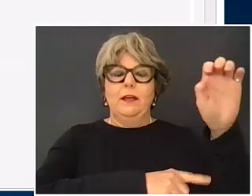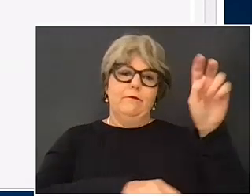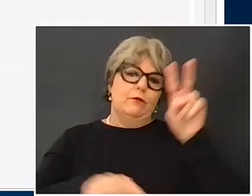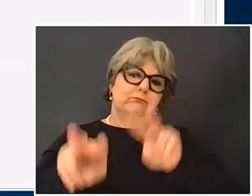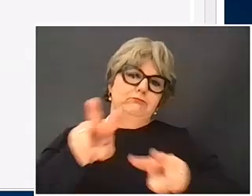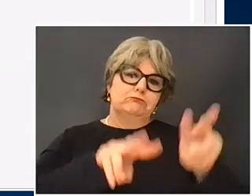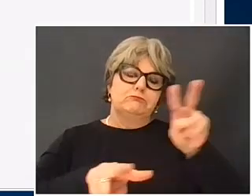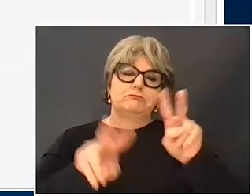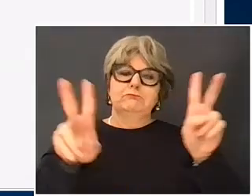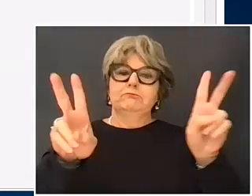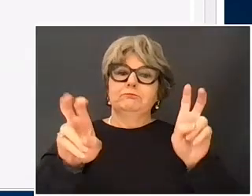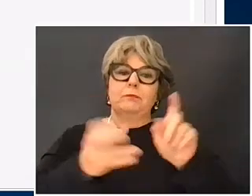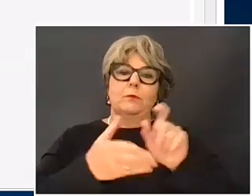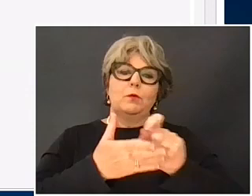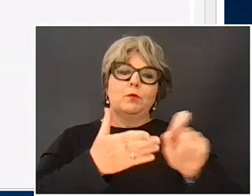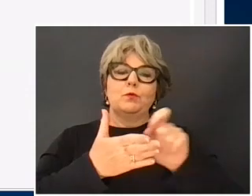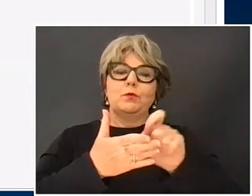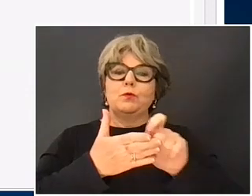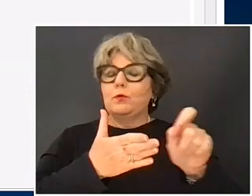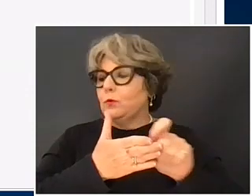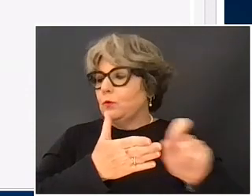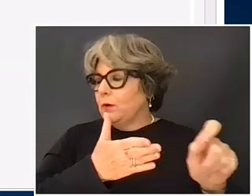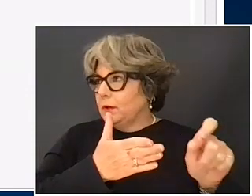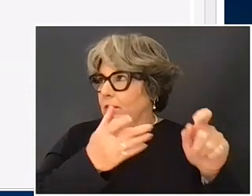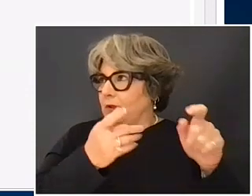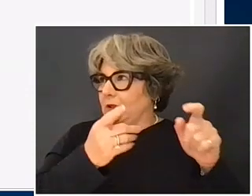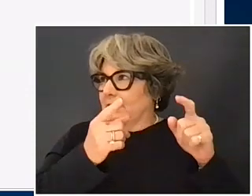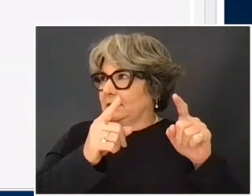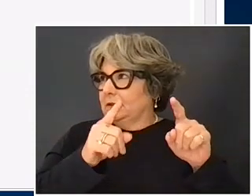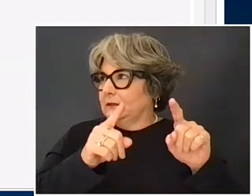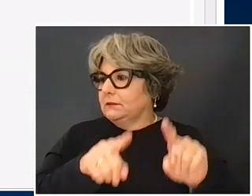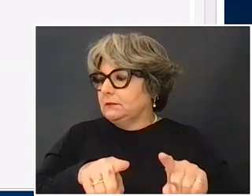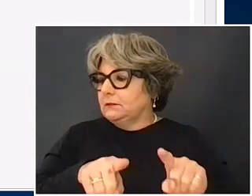written arrangements with ineligible organizations. What we're talking about